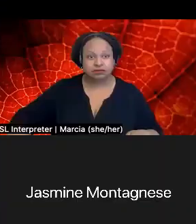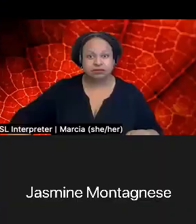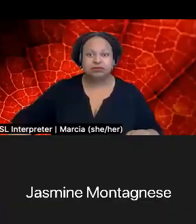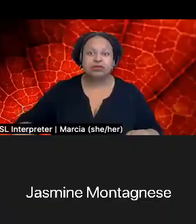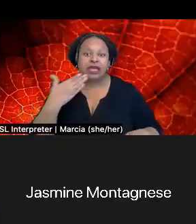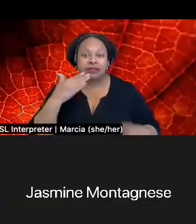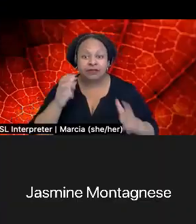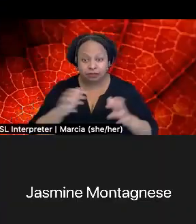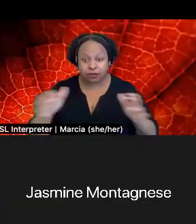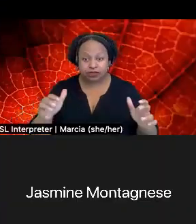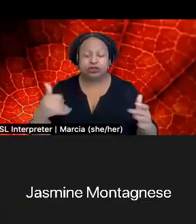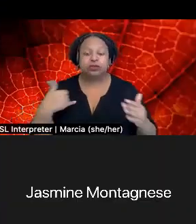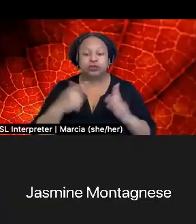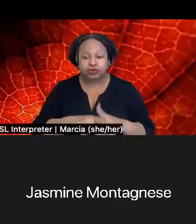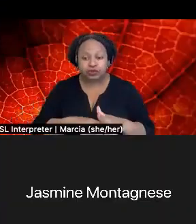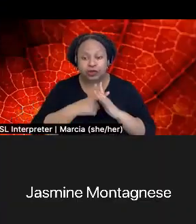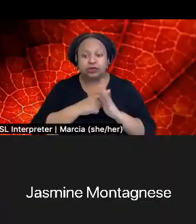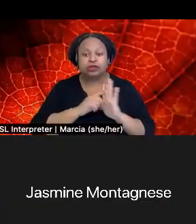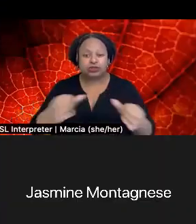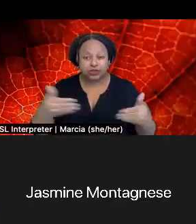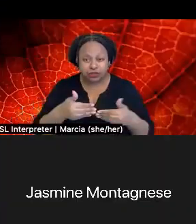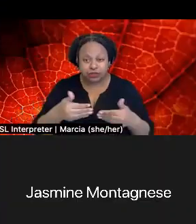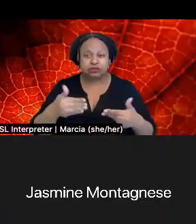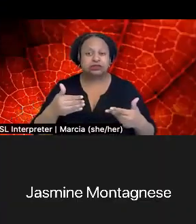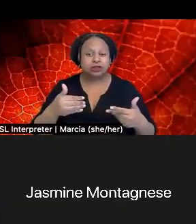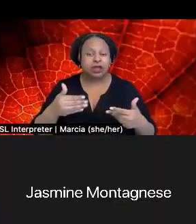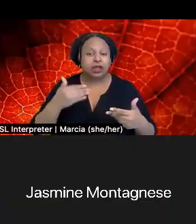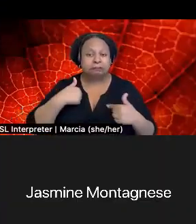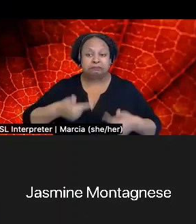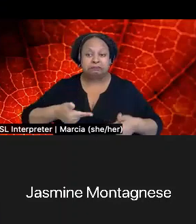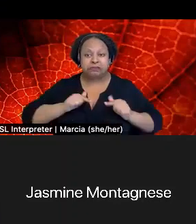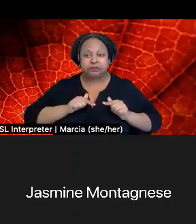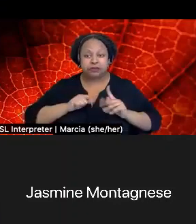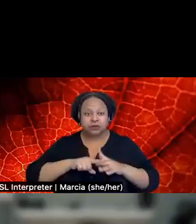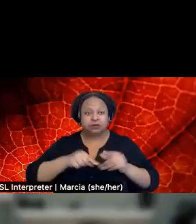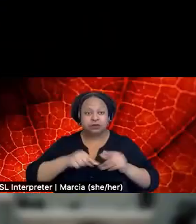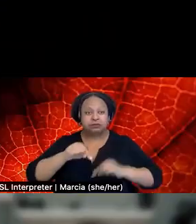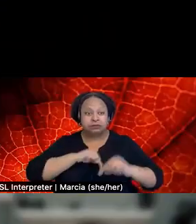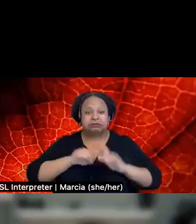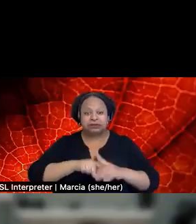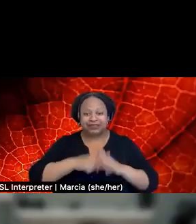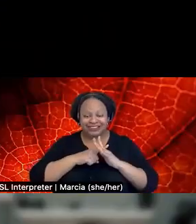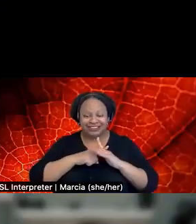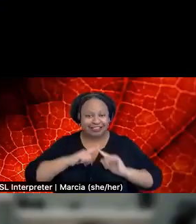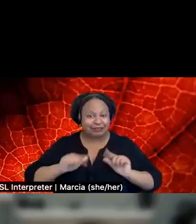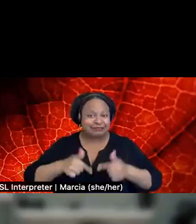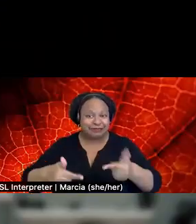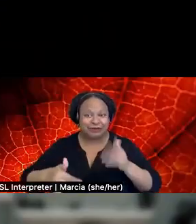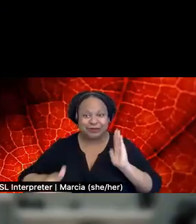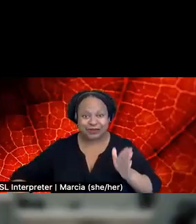So I'm going to start bringing a little bit of a tag team and i’m going to start at the beginning. So also in terms of describing myself.